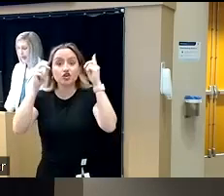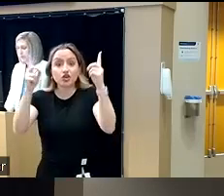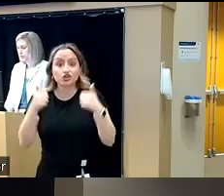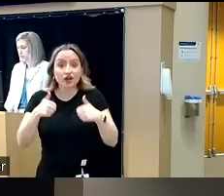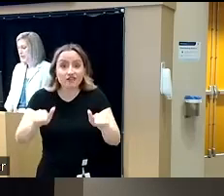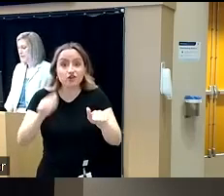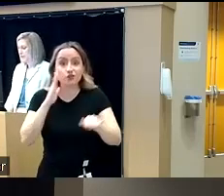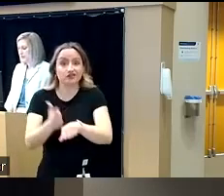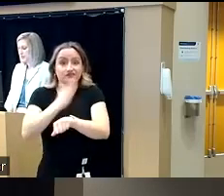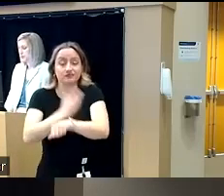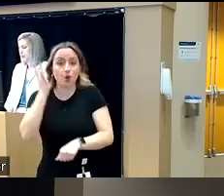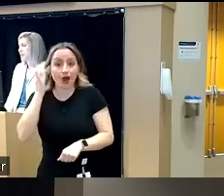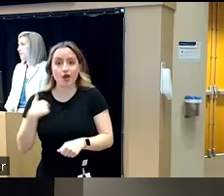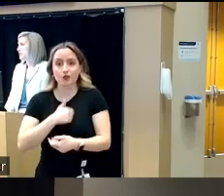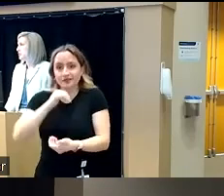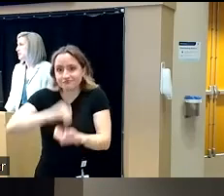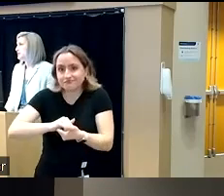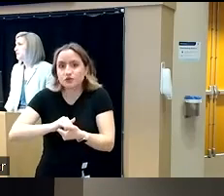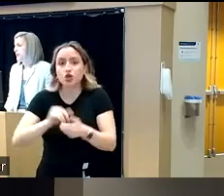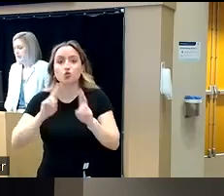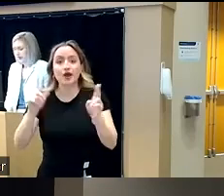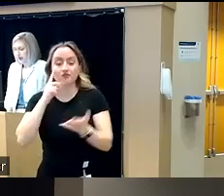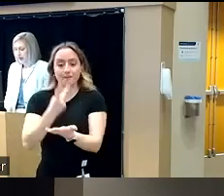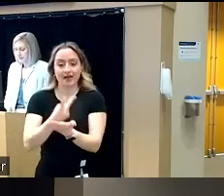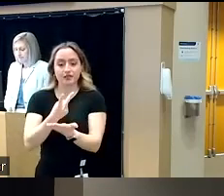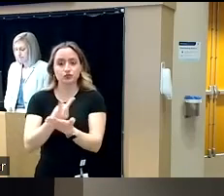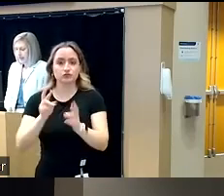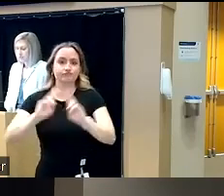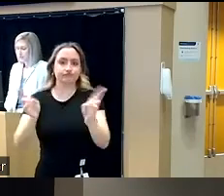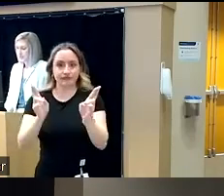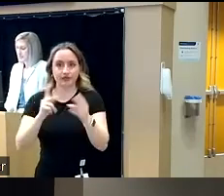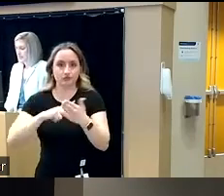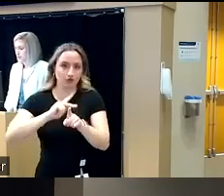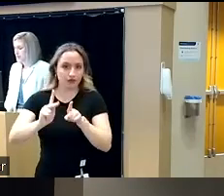creating an opportunity for Masters prepared professionals um I would just like to take